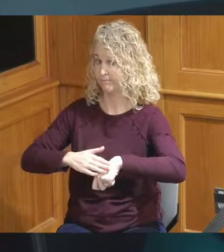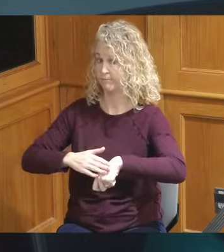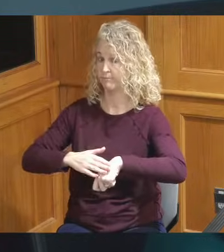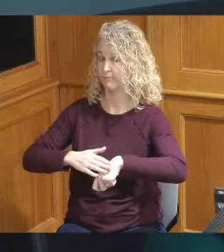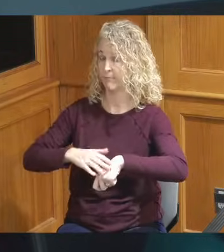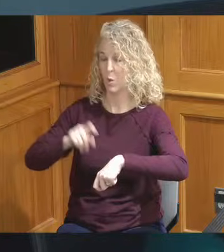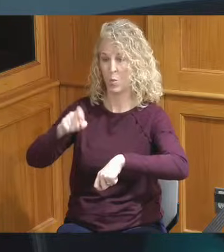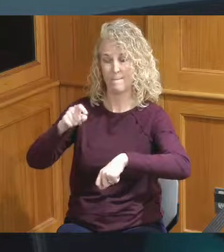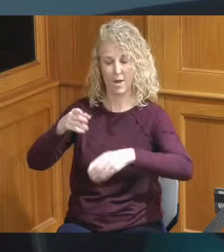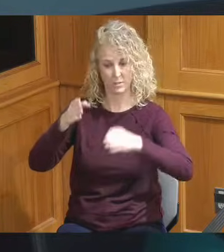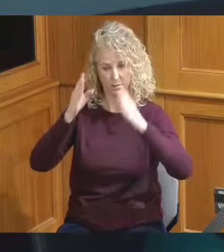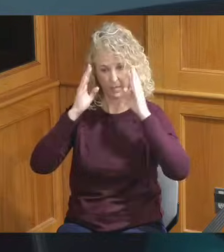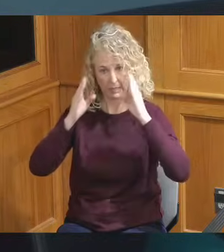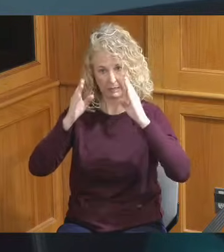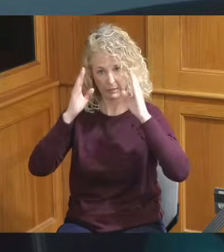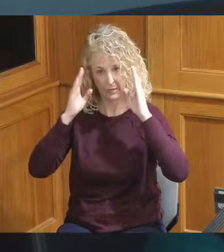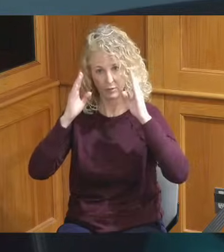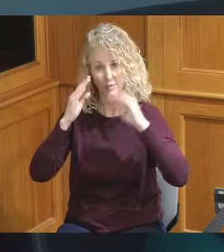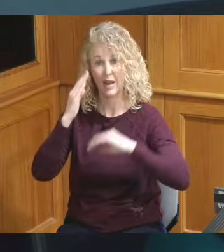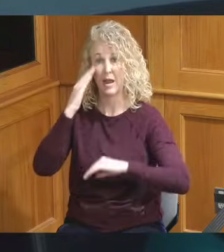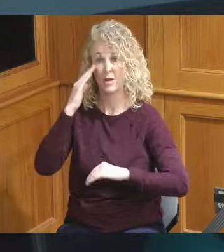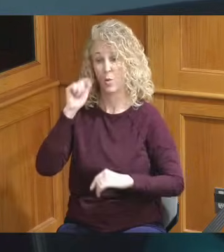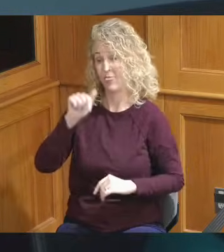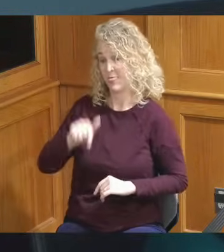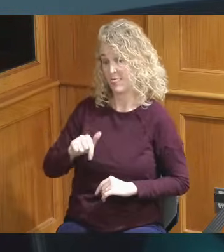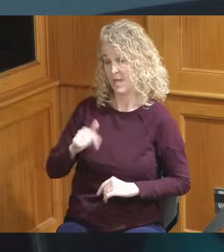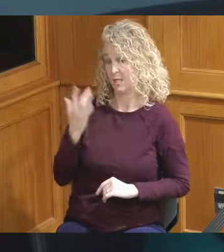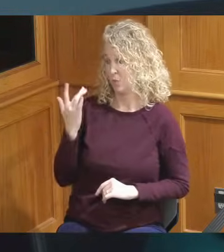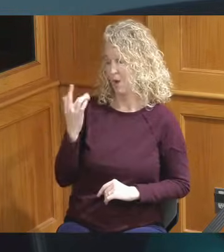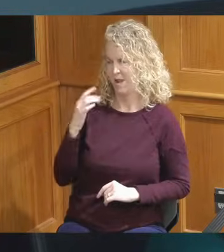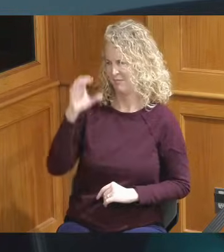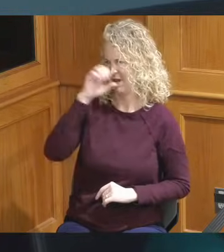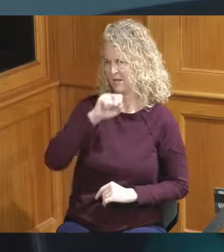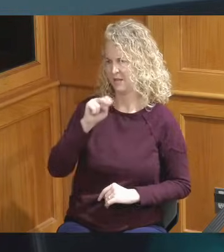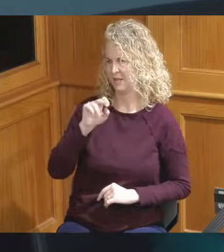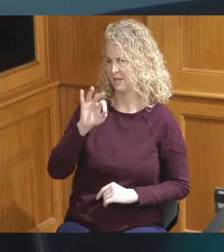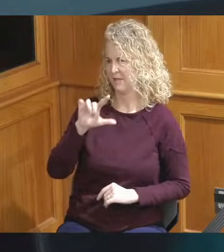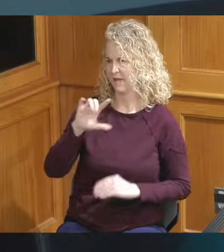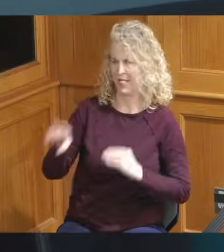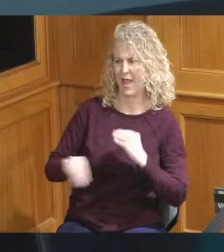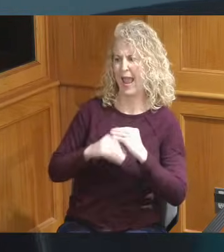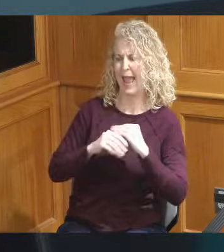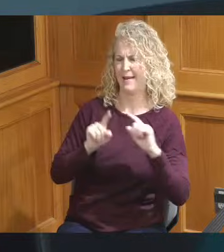eyes on because one of the things that this one was because I guess the NFL added on. But, you